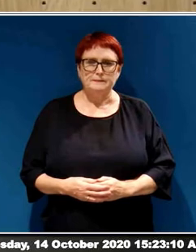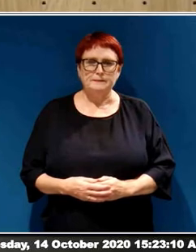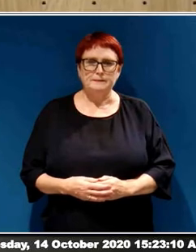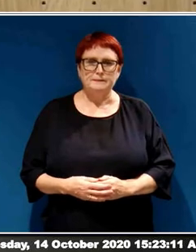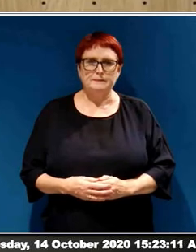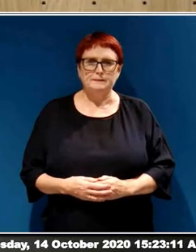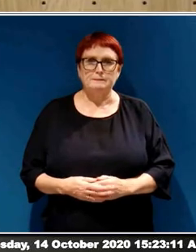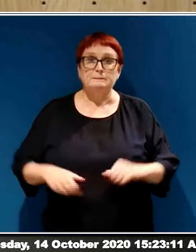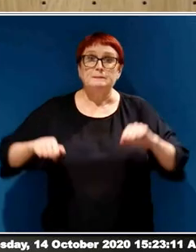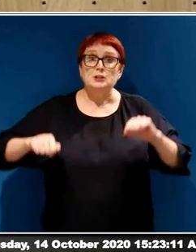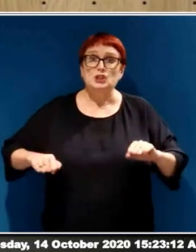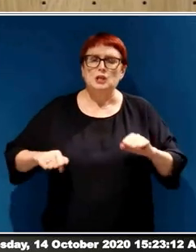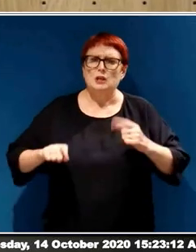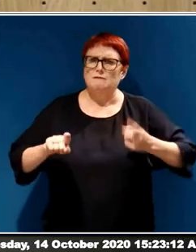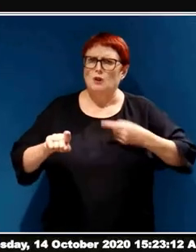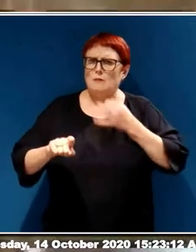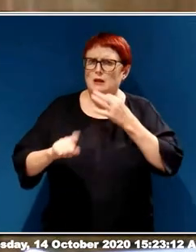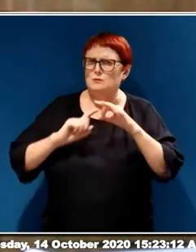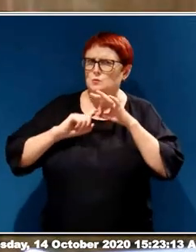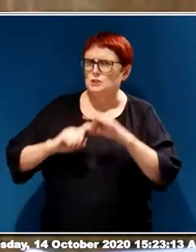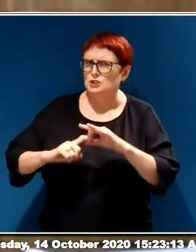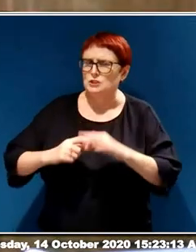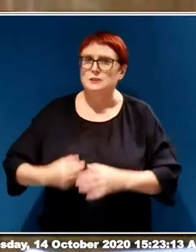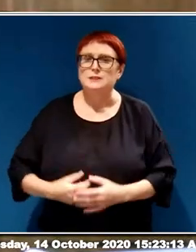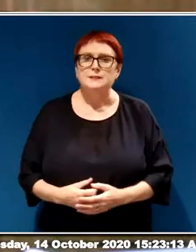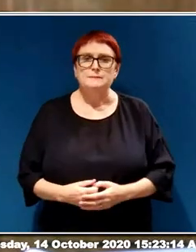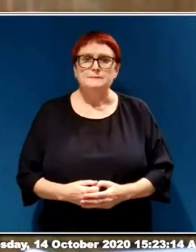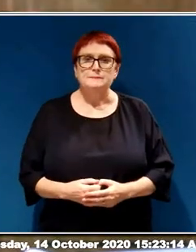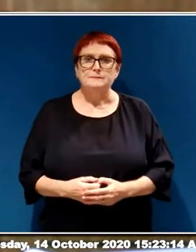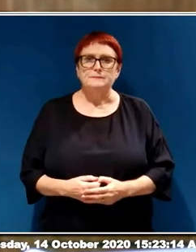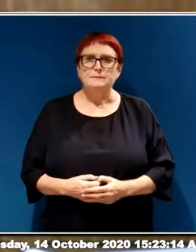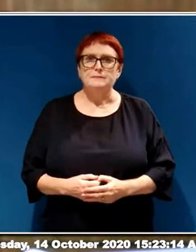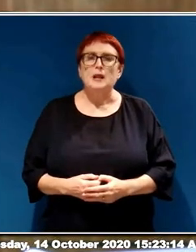That explains why it's important for the student to understand the concepts.